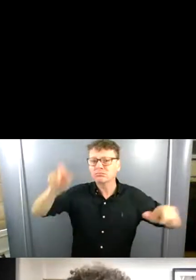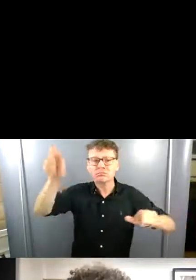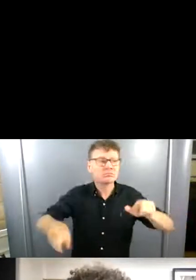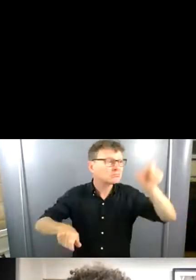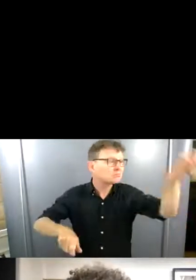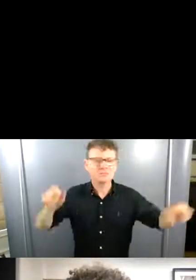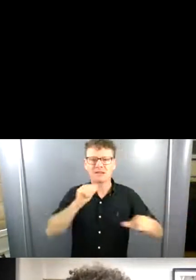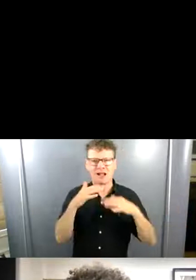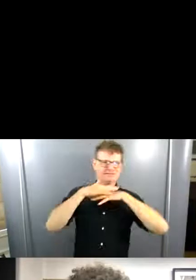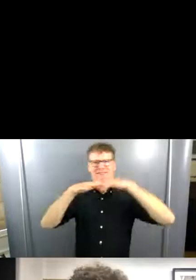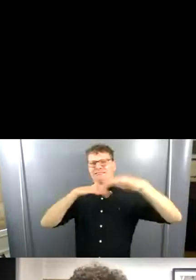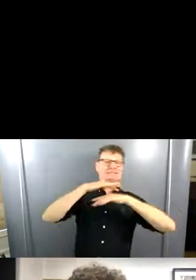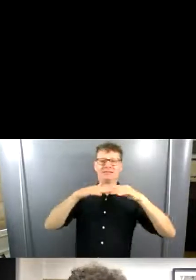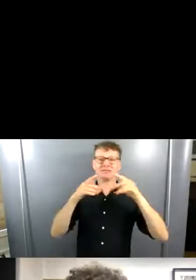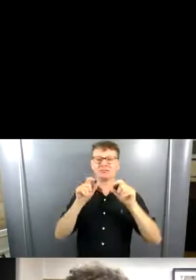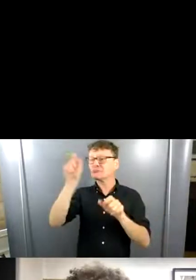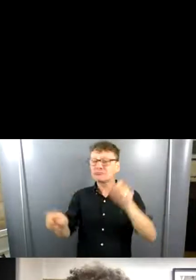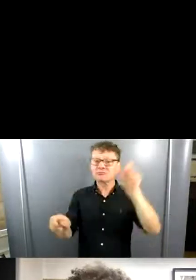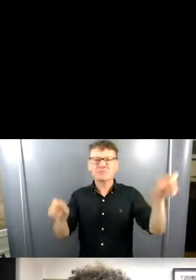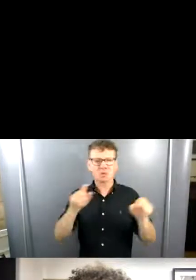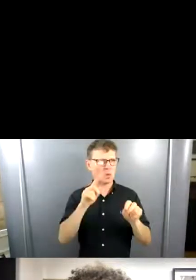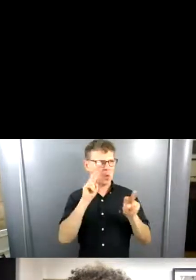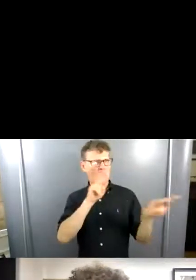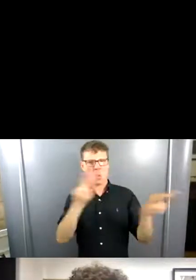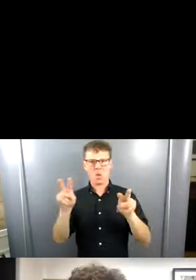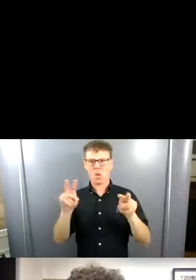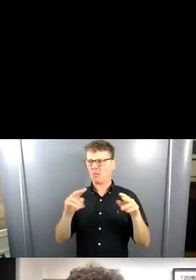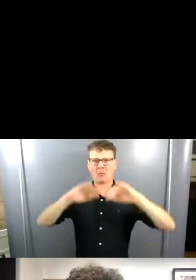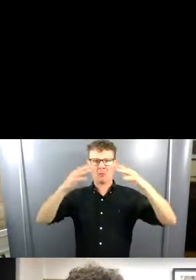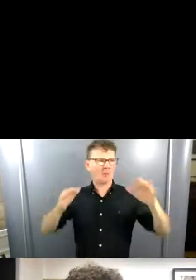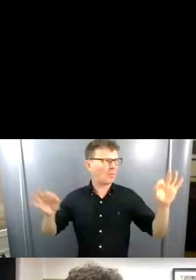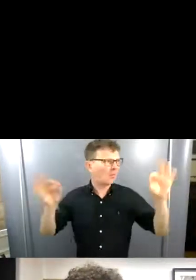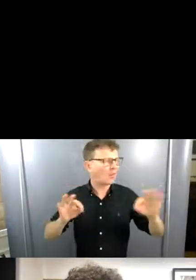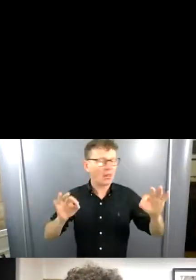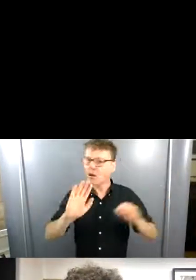it might look at first glance like wilderness people have a fairly high level of mobility